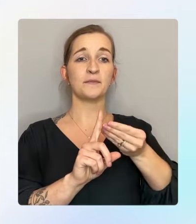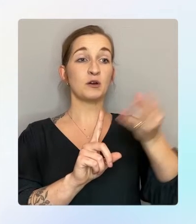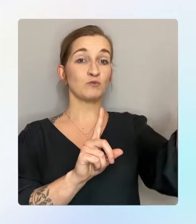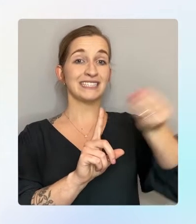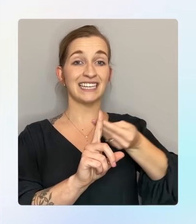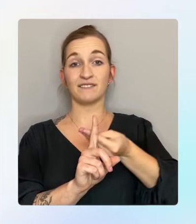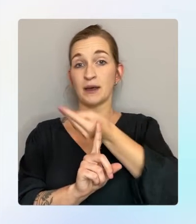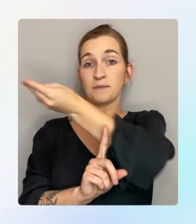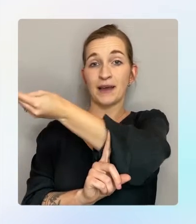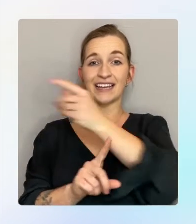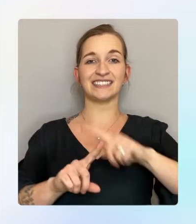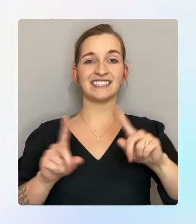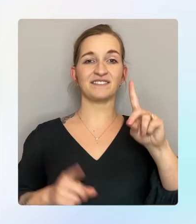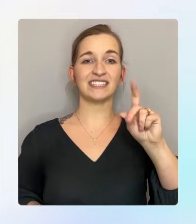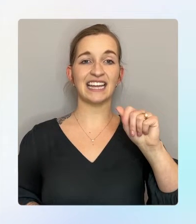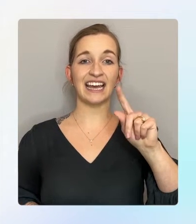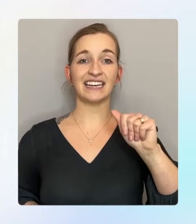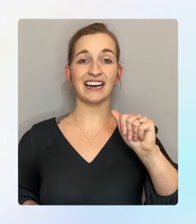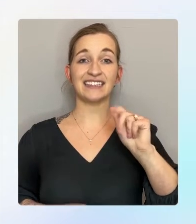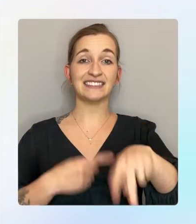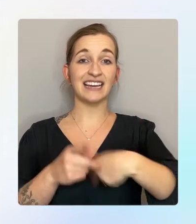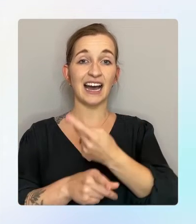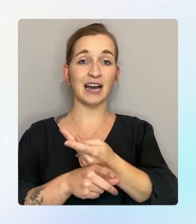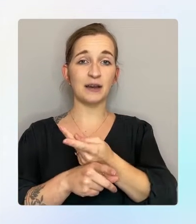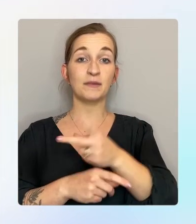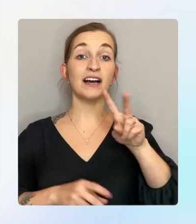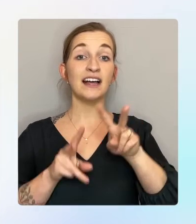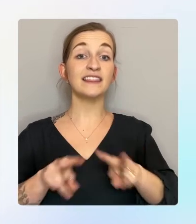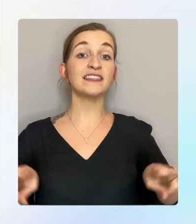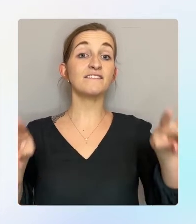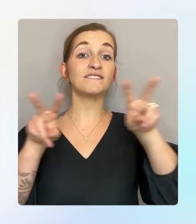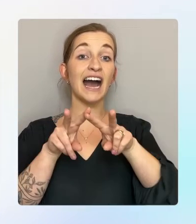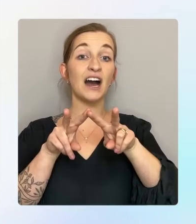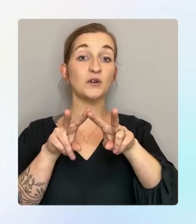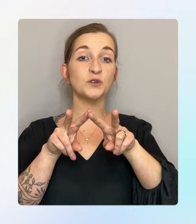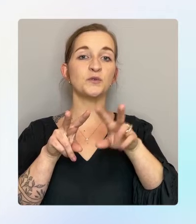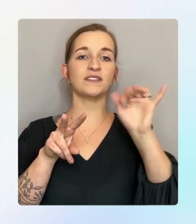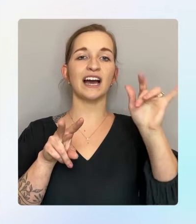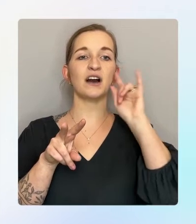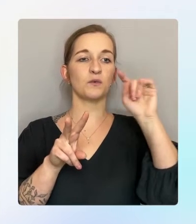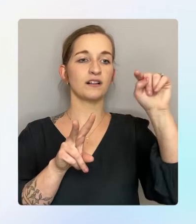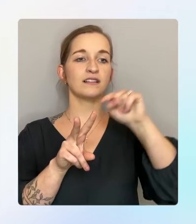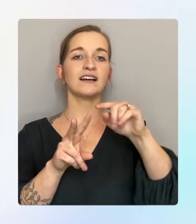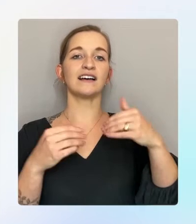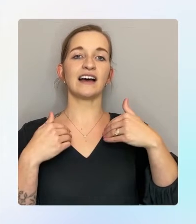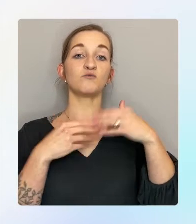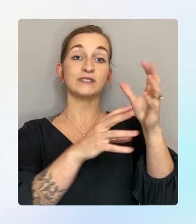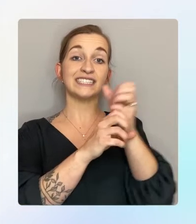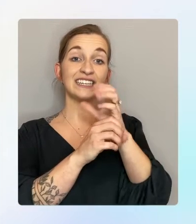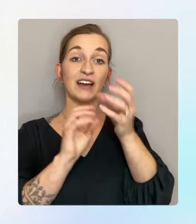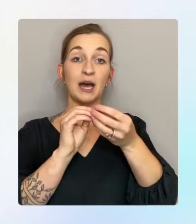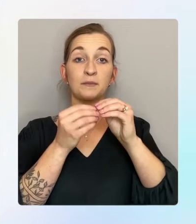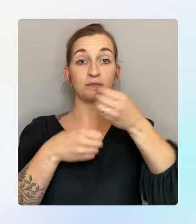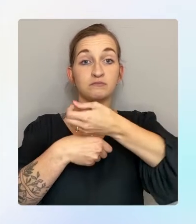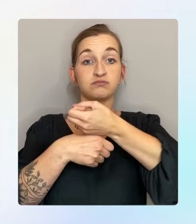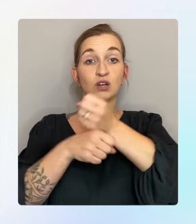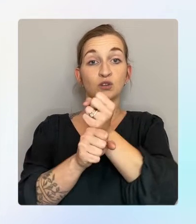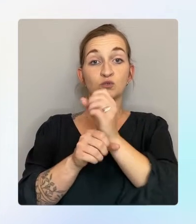Here you can see the "value patch," which receives and produces a number. Numbers can be used in math operations